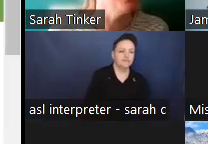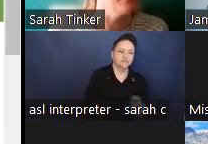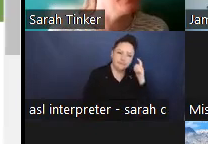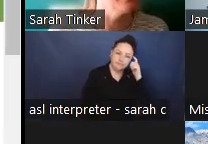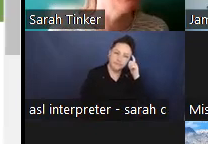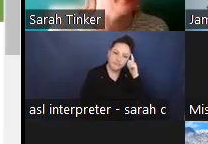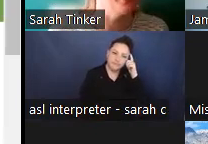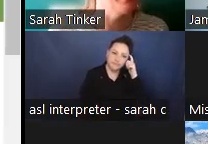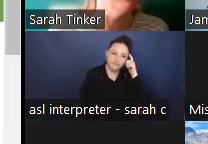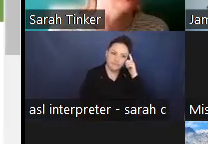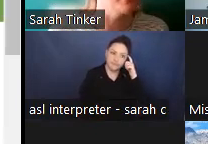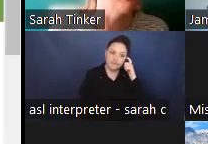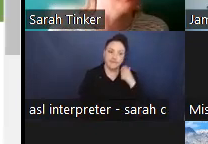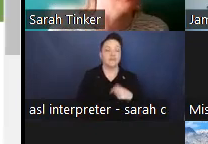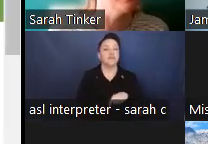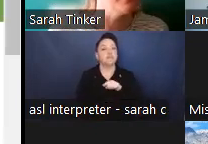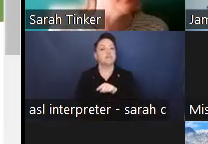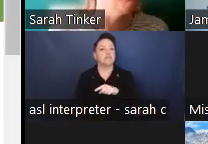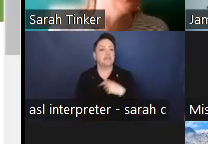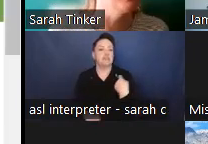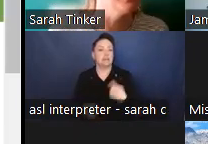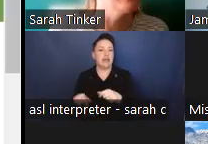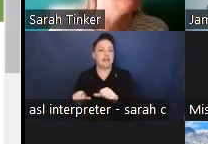And this is in the Spanish area where you will see more content.